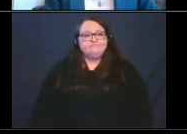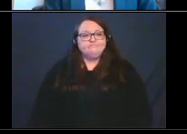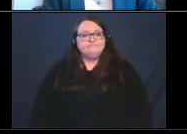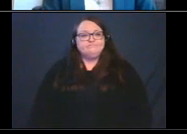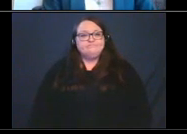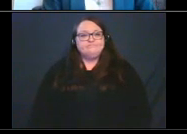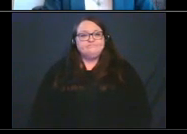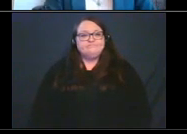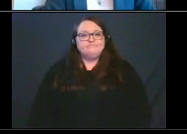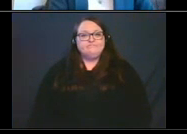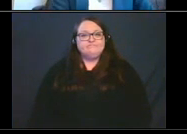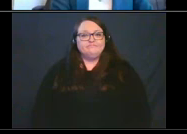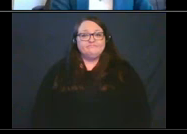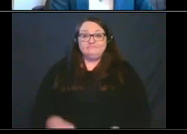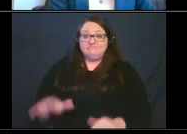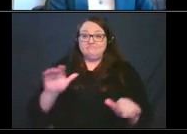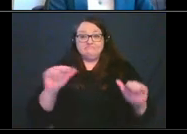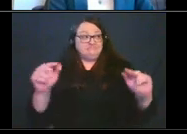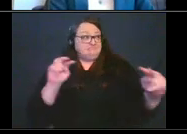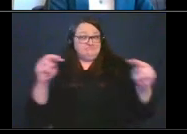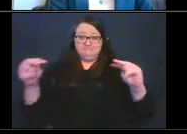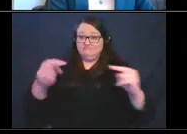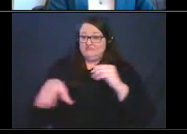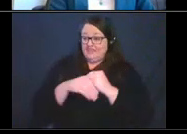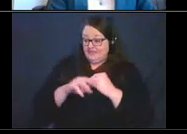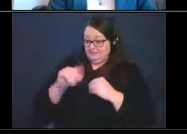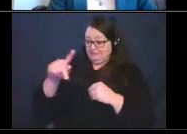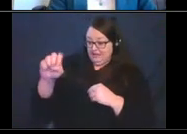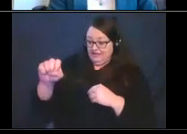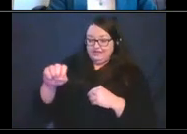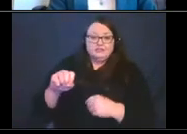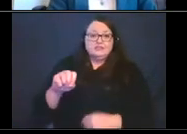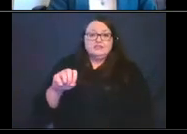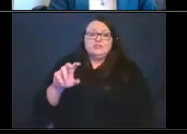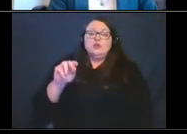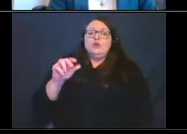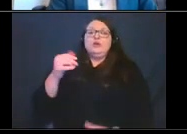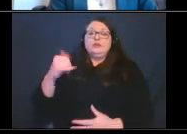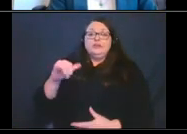Do you have anything to add Mike? No it’s, yellow is a category that I think